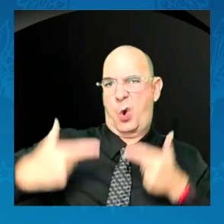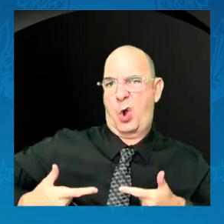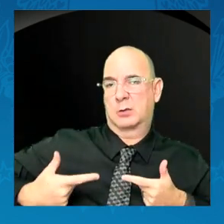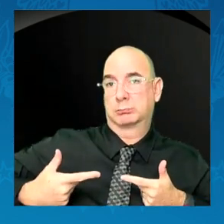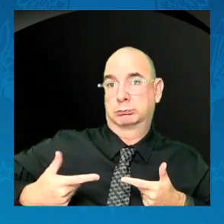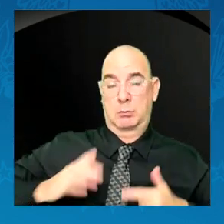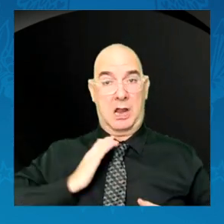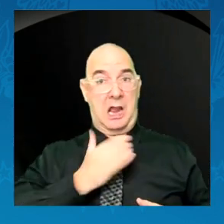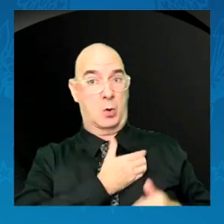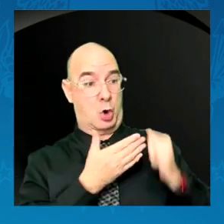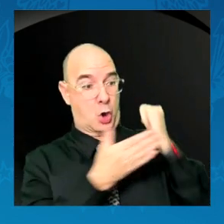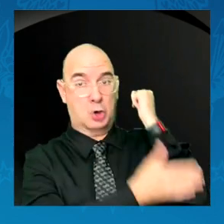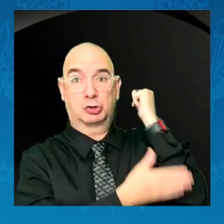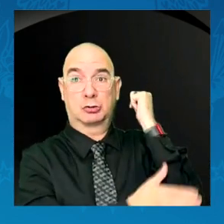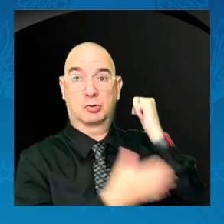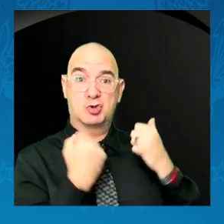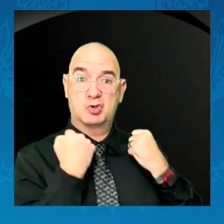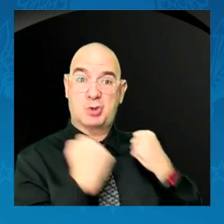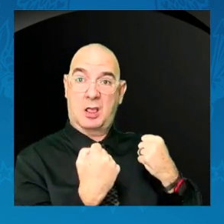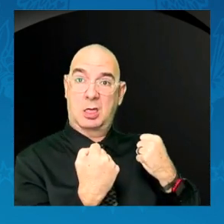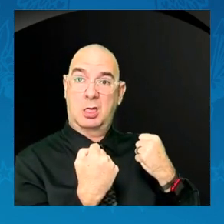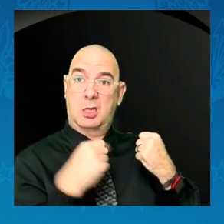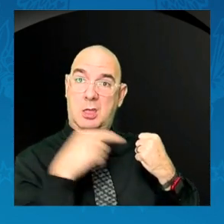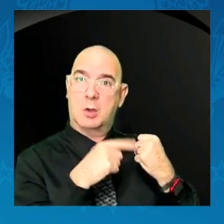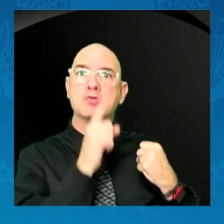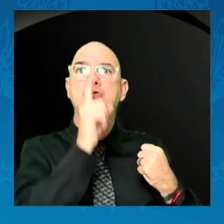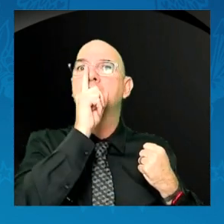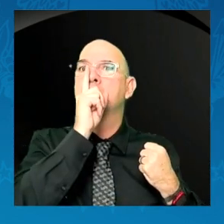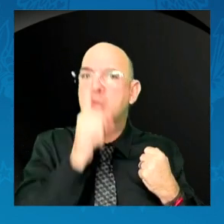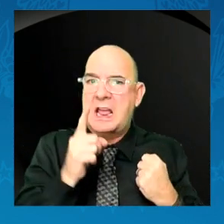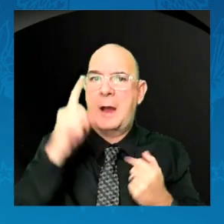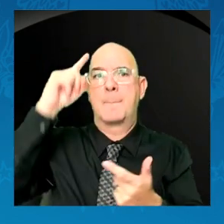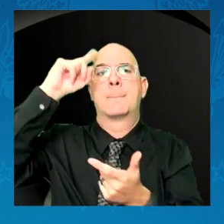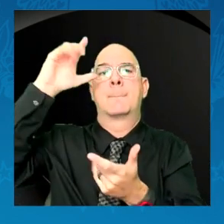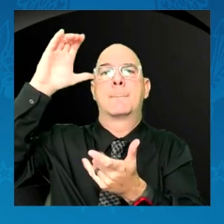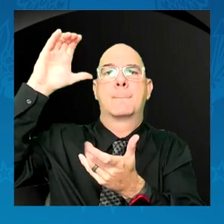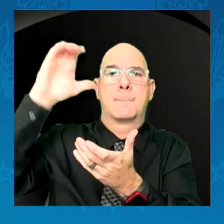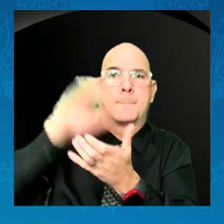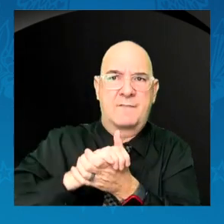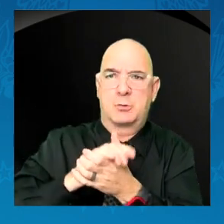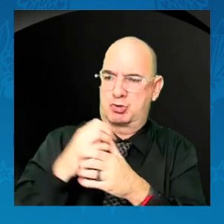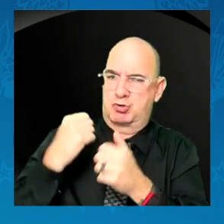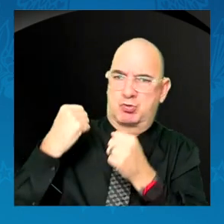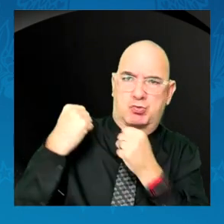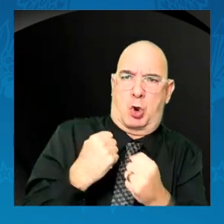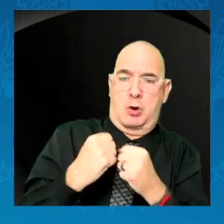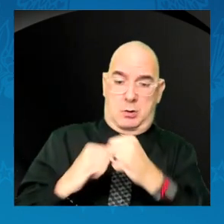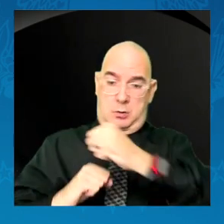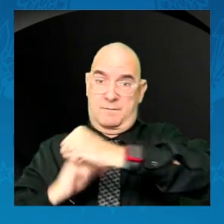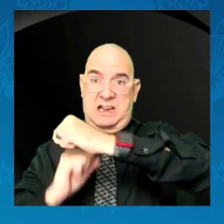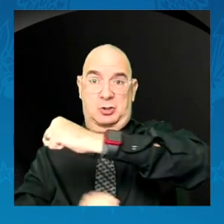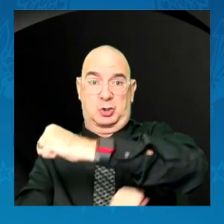I do believe, is firmly grounded in our commitment or lack of commitment.